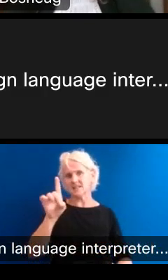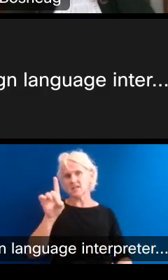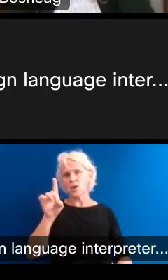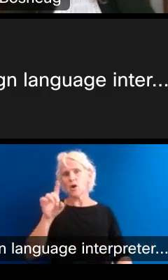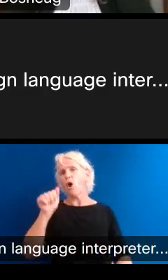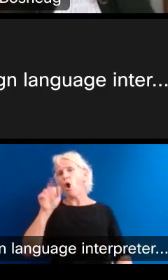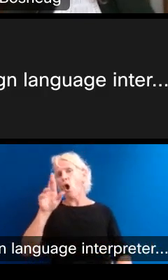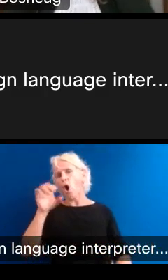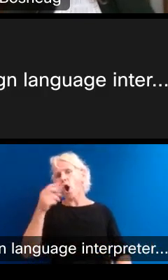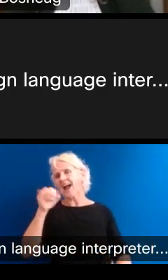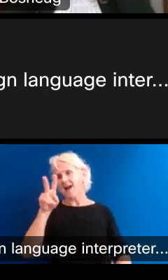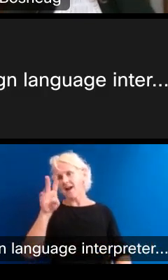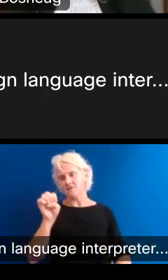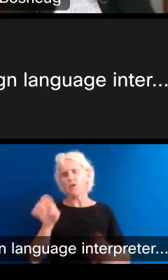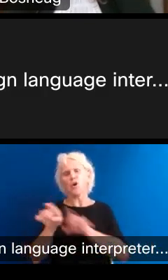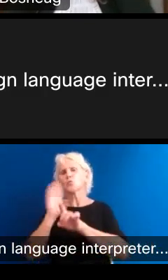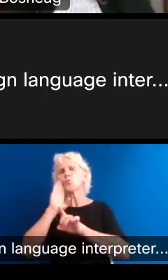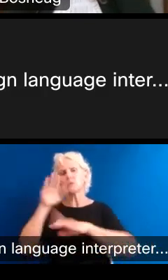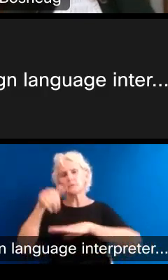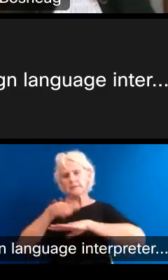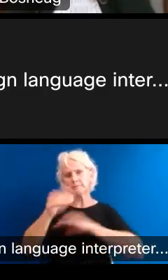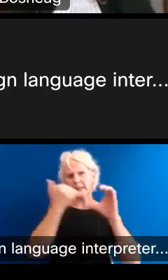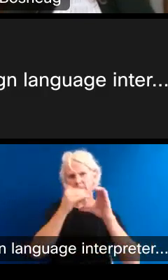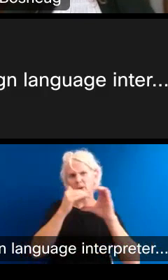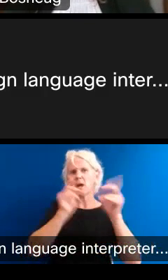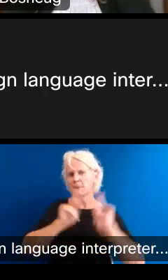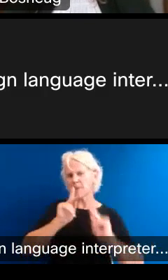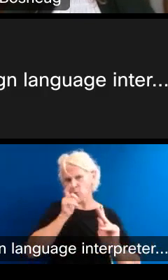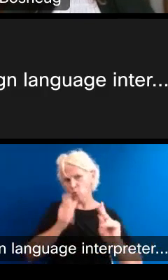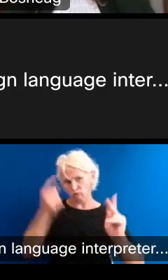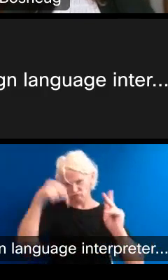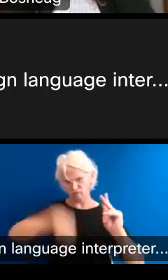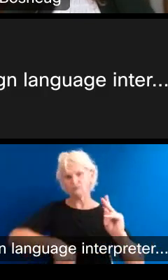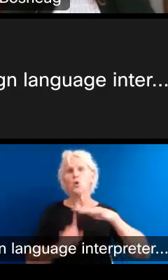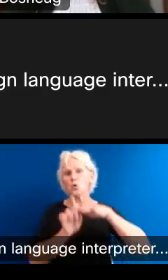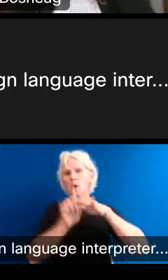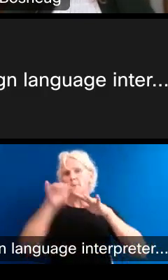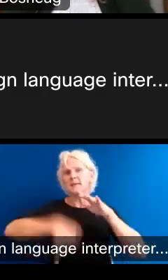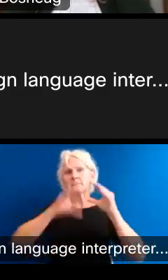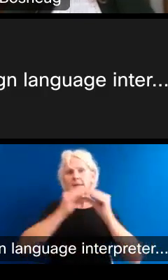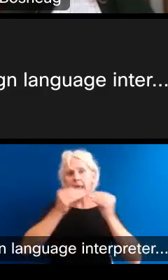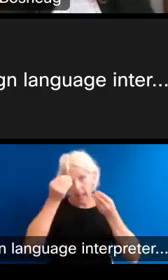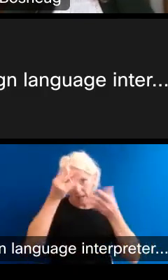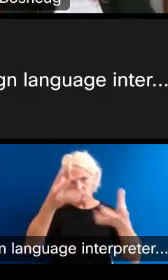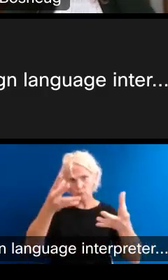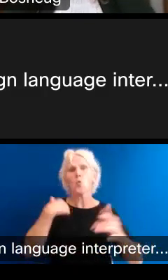email out to all attendees letting them know when those items have been posted.